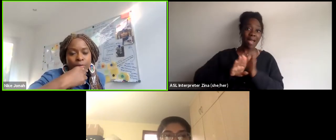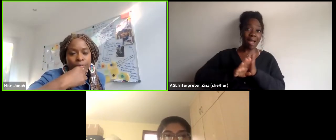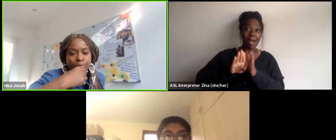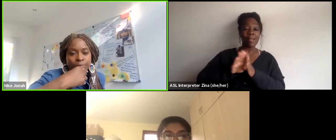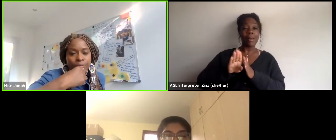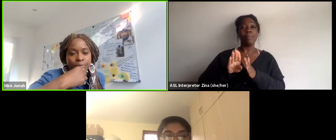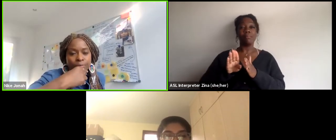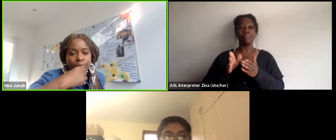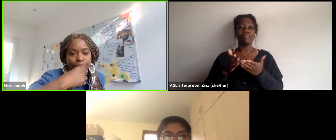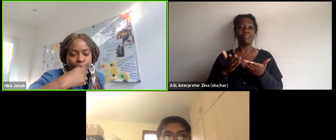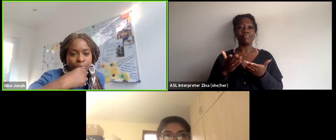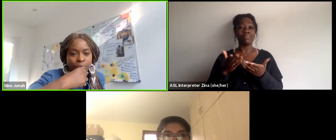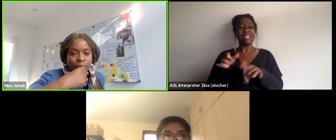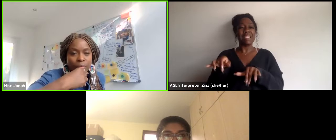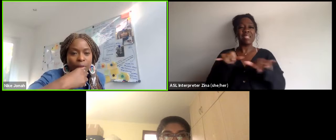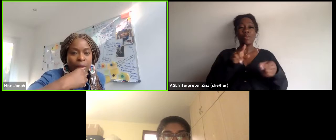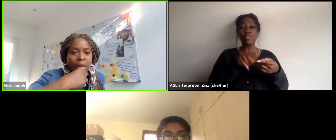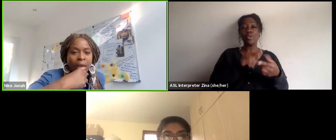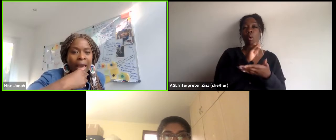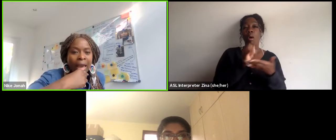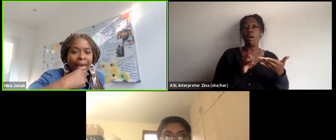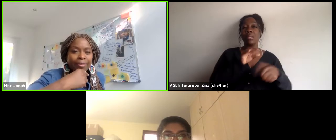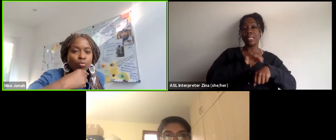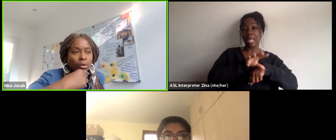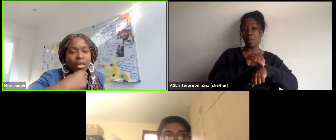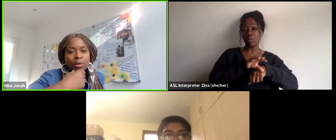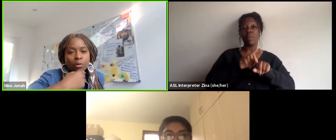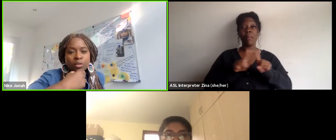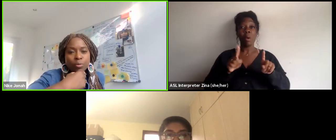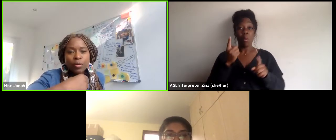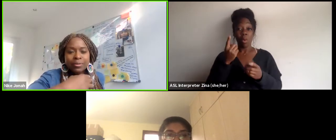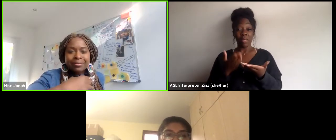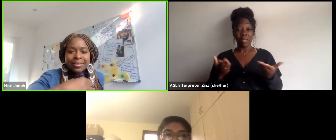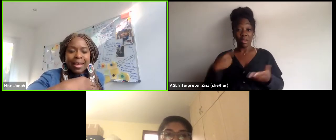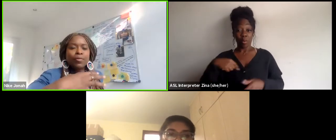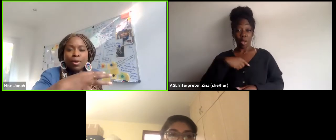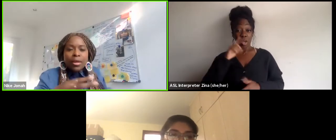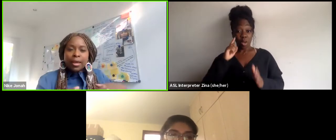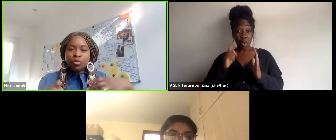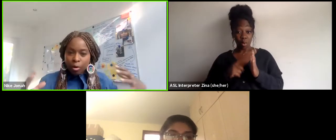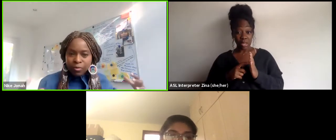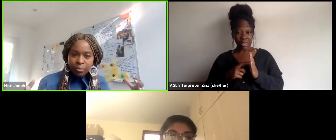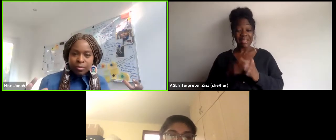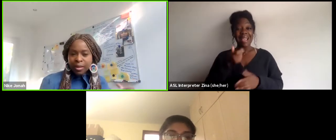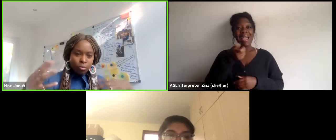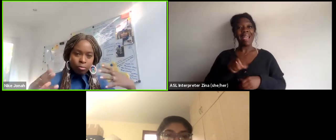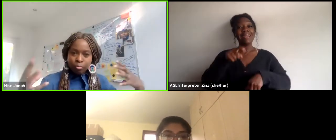And I think one of the things we noticed when we were at Arts Council is how we came to other teams to say